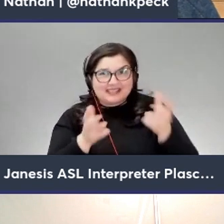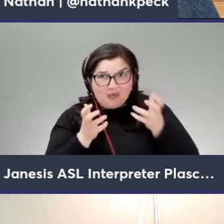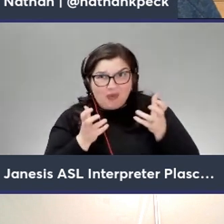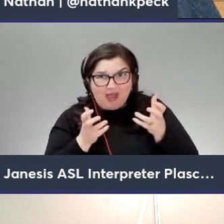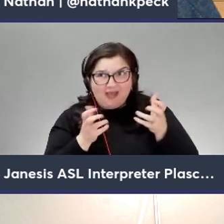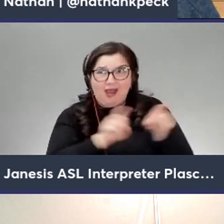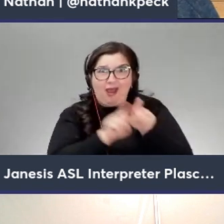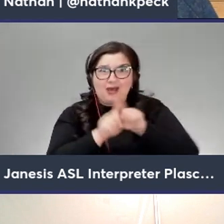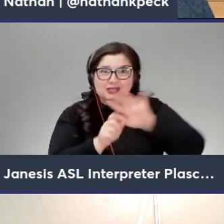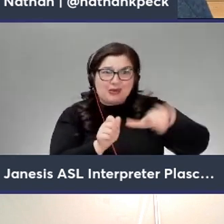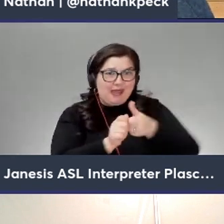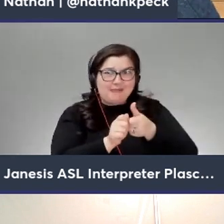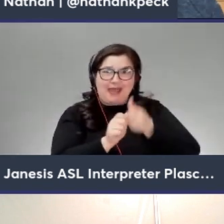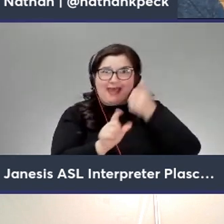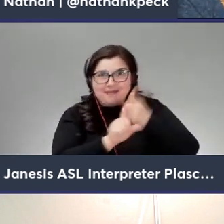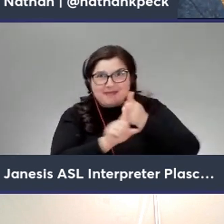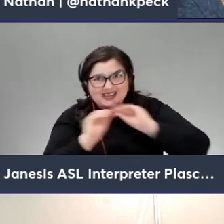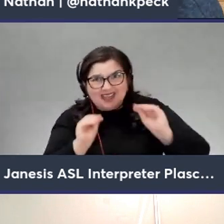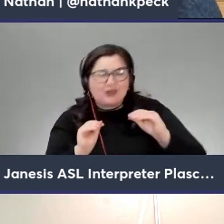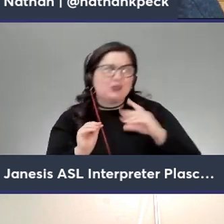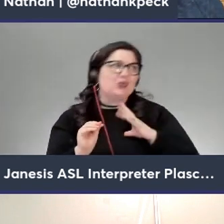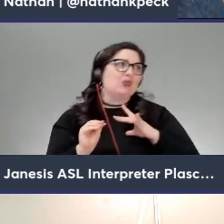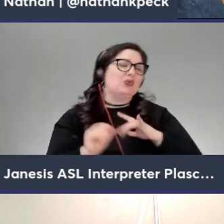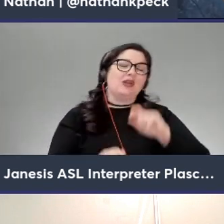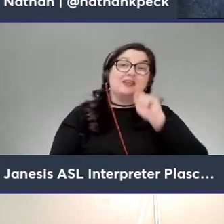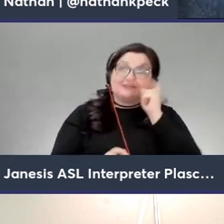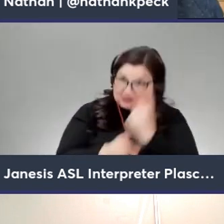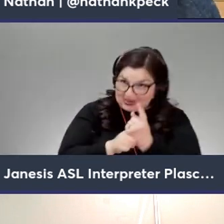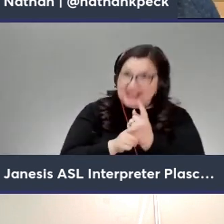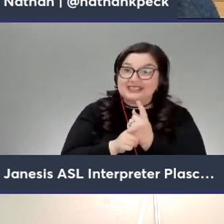Yes, correct. Now, once your backups are getting created,